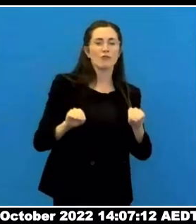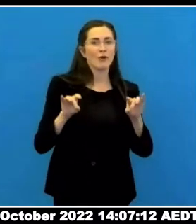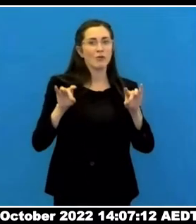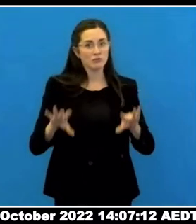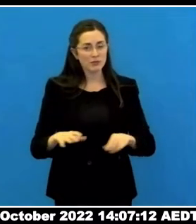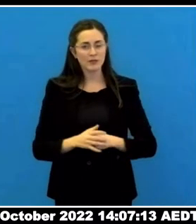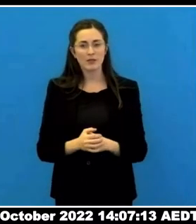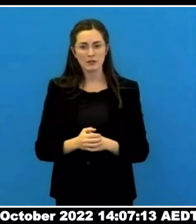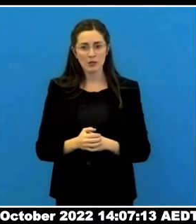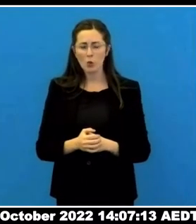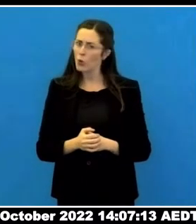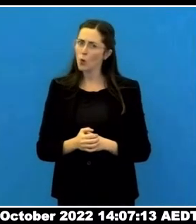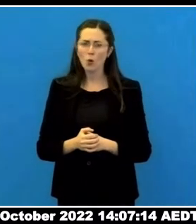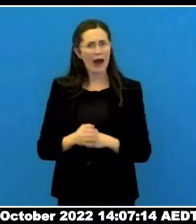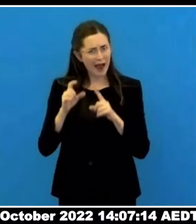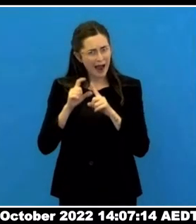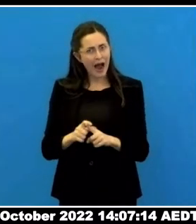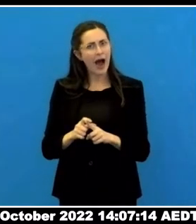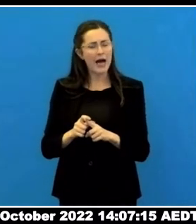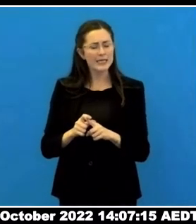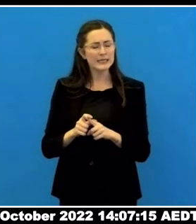It was a big decision to move to Australia.